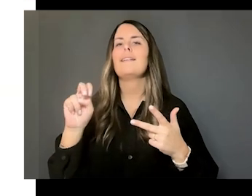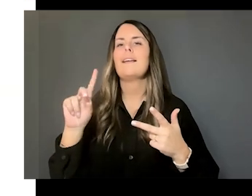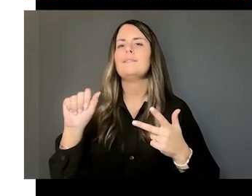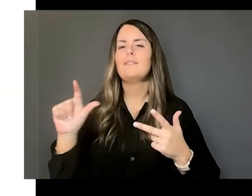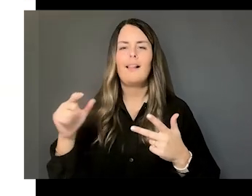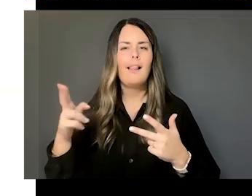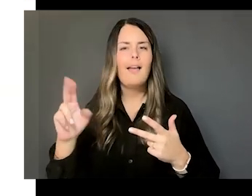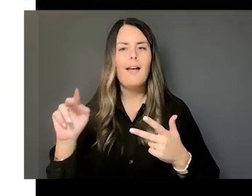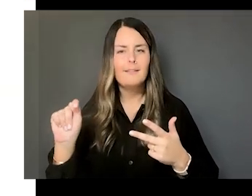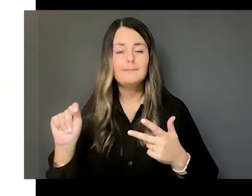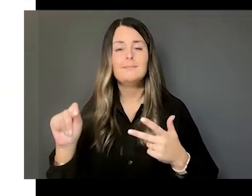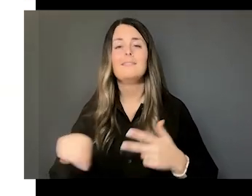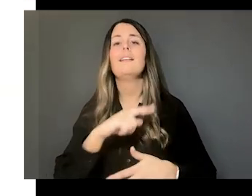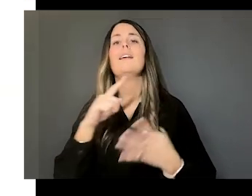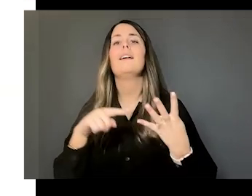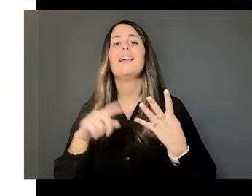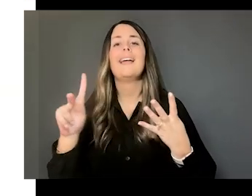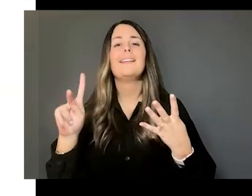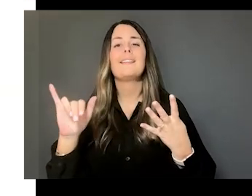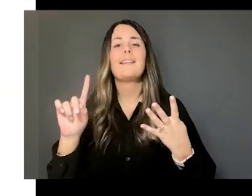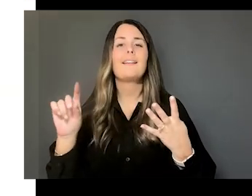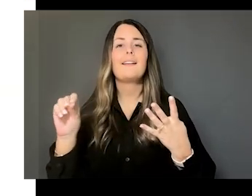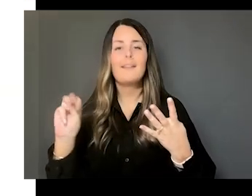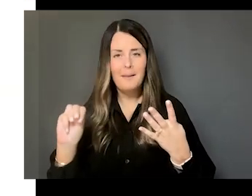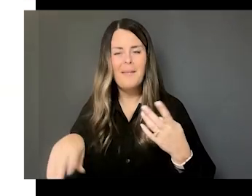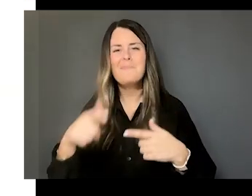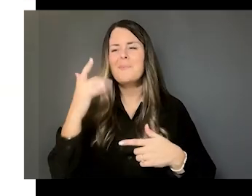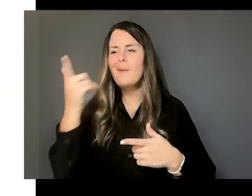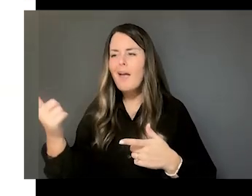all of whom help to make it possible for schools and districts to implement